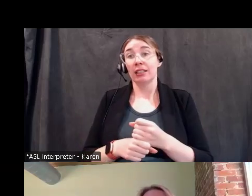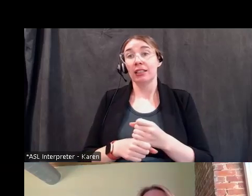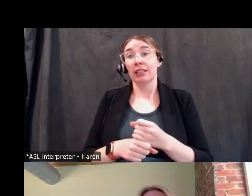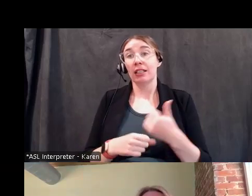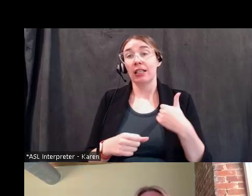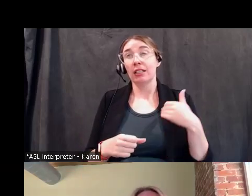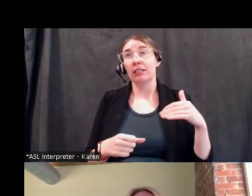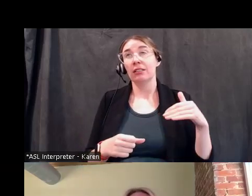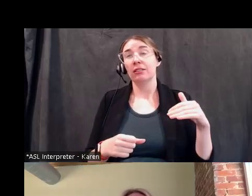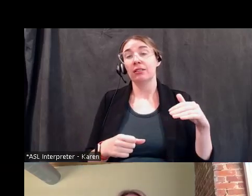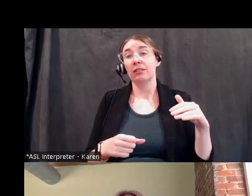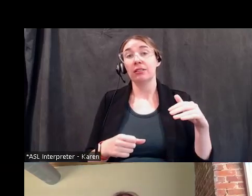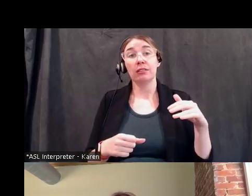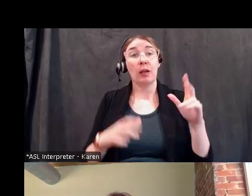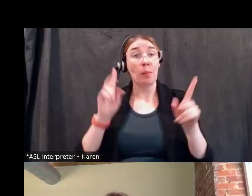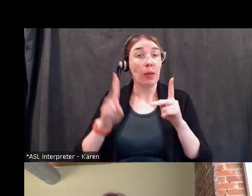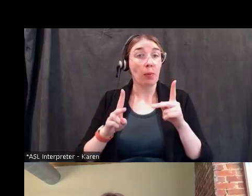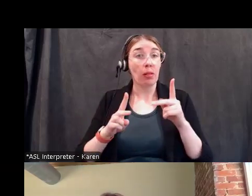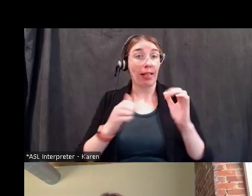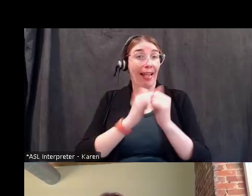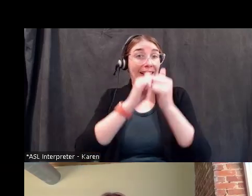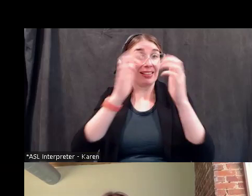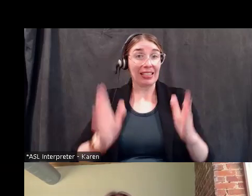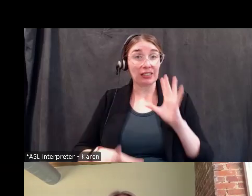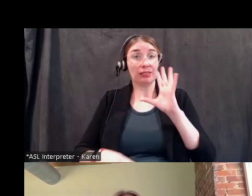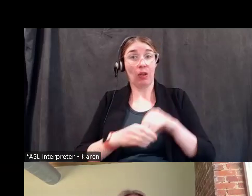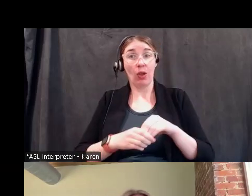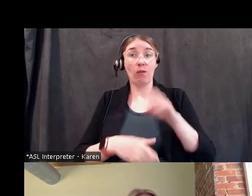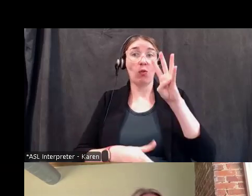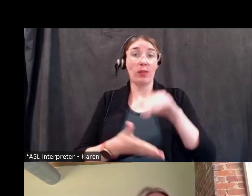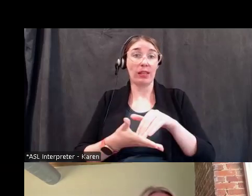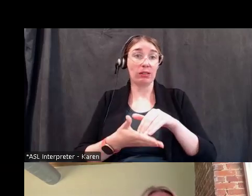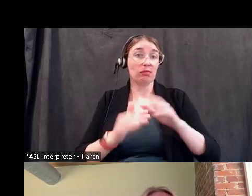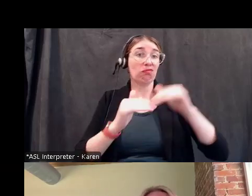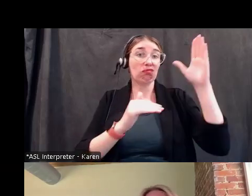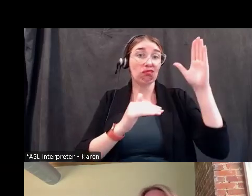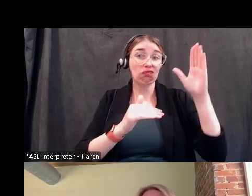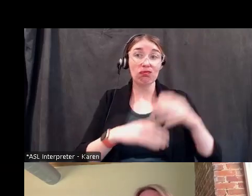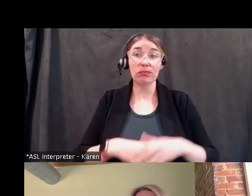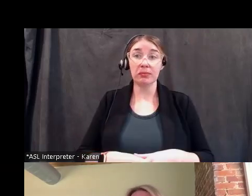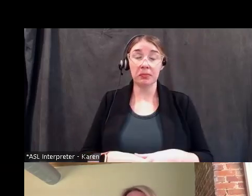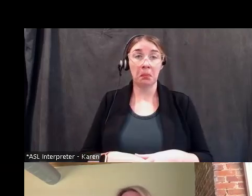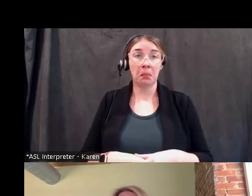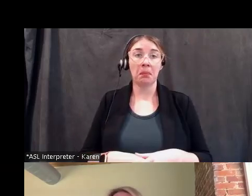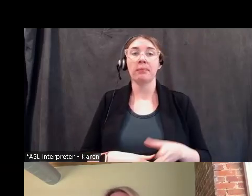4,000 paraathletes, which is really huge. I also have a friend that works on the Olympic